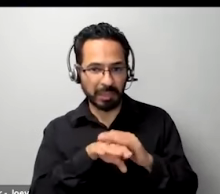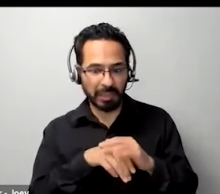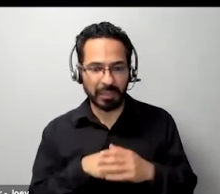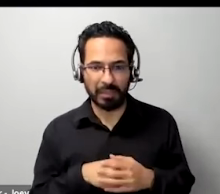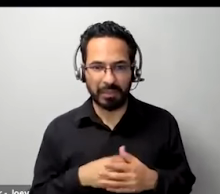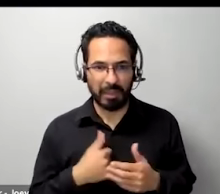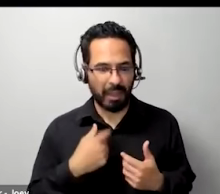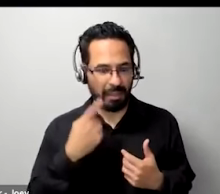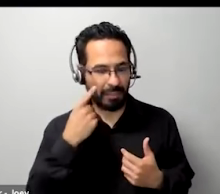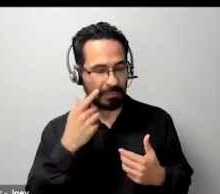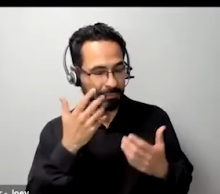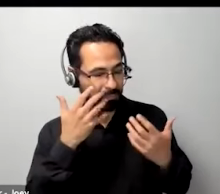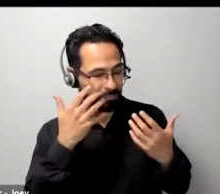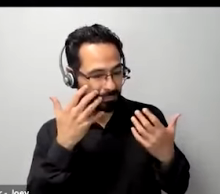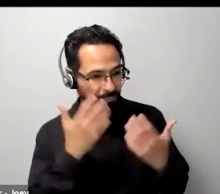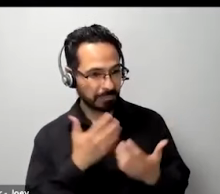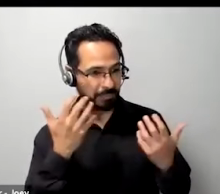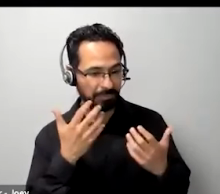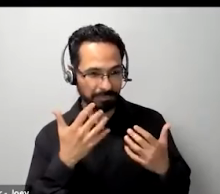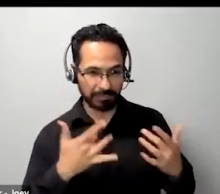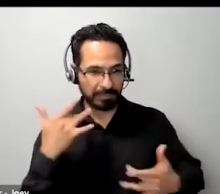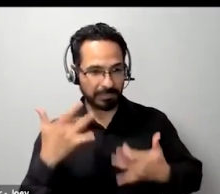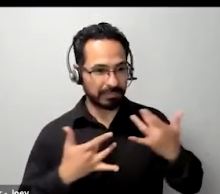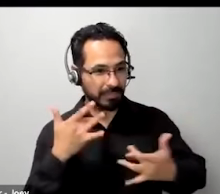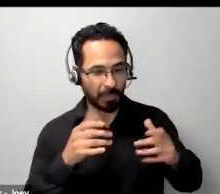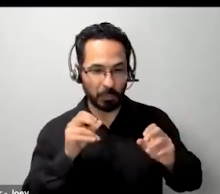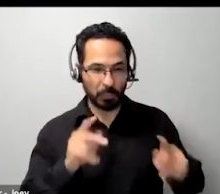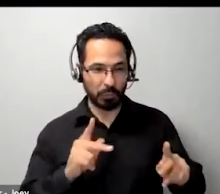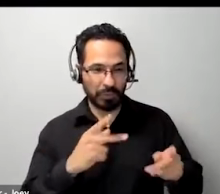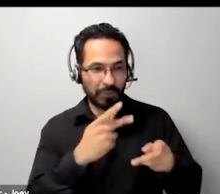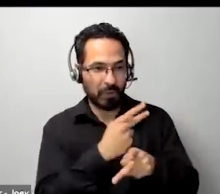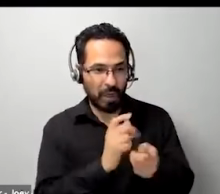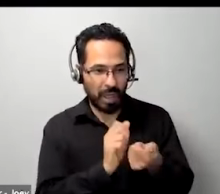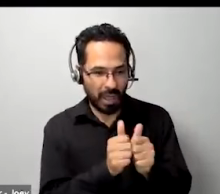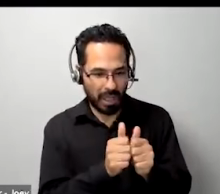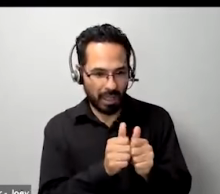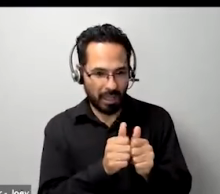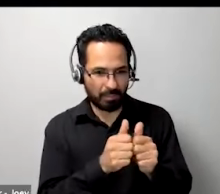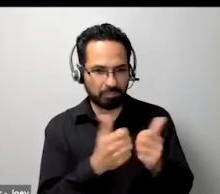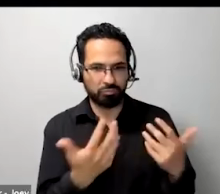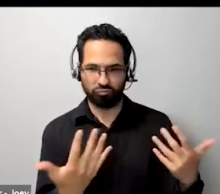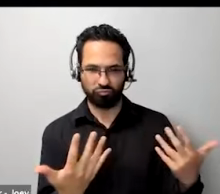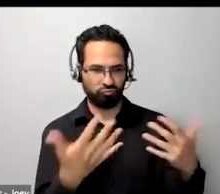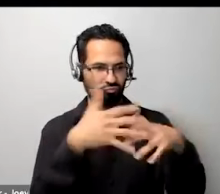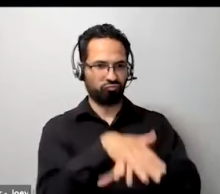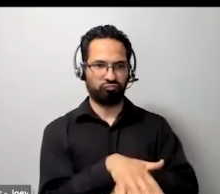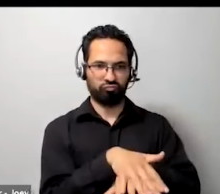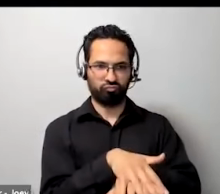"Wow, what an exciting opportunity to figure out how these things merge together."